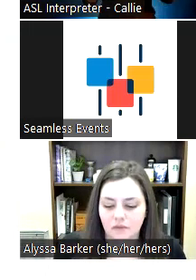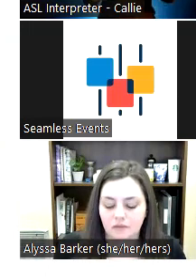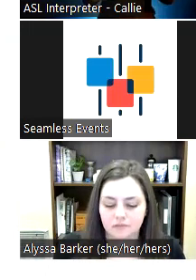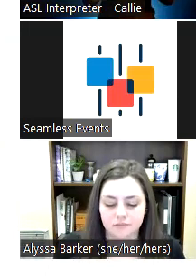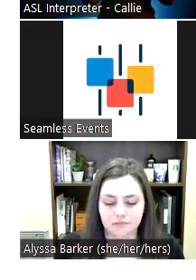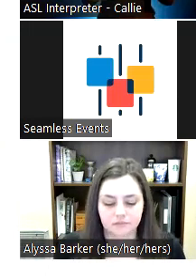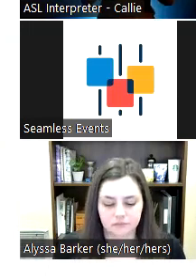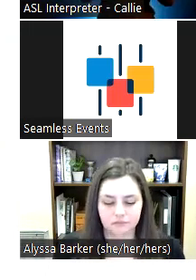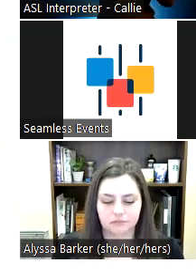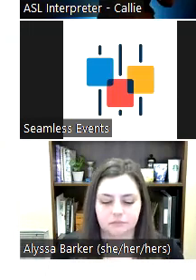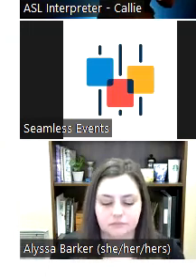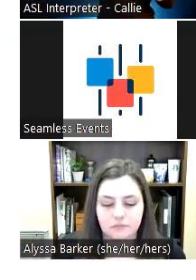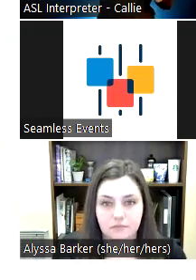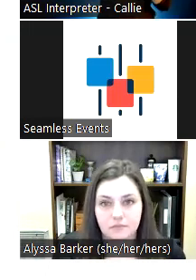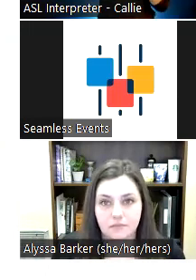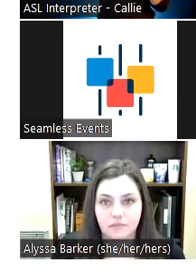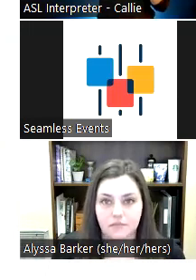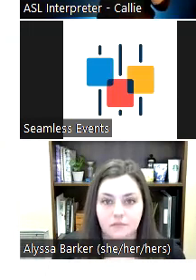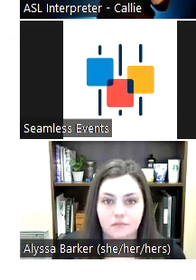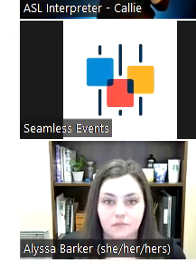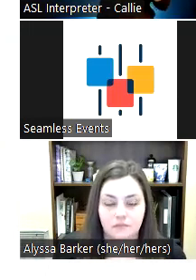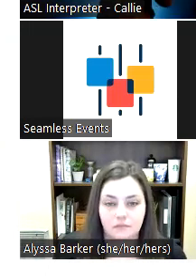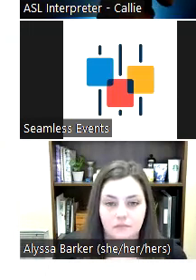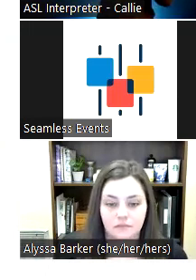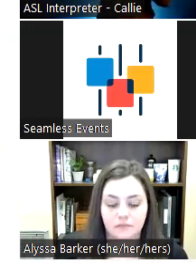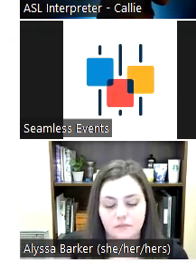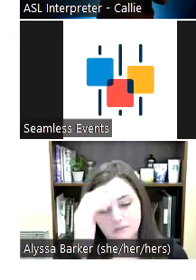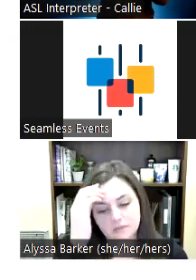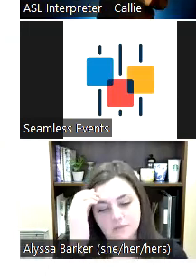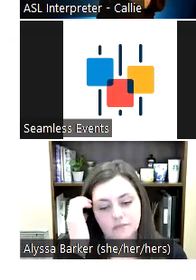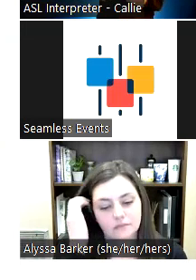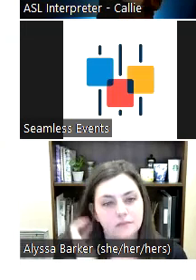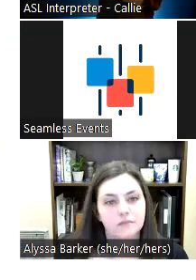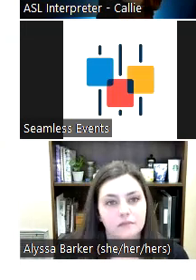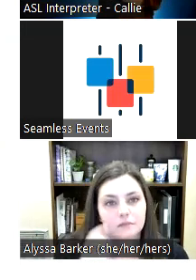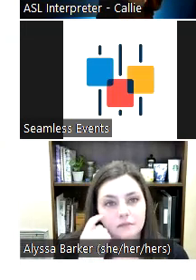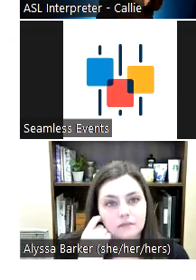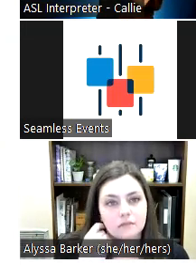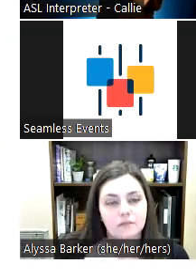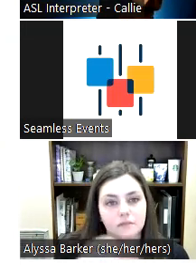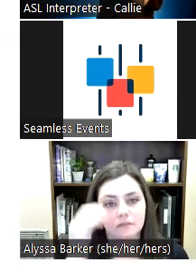coming up in April um we've got a great session about our service areas and what we do and that